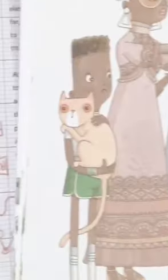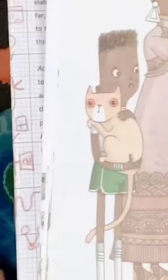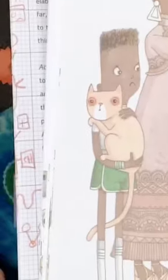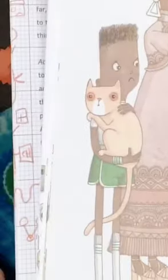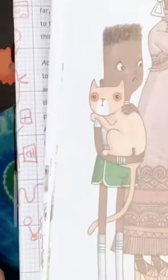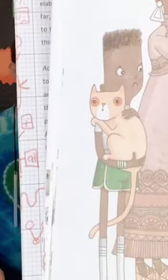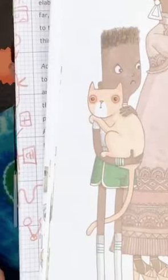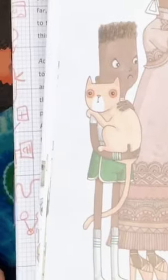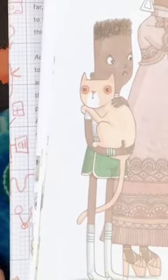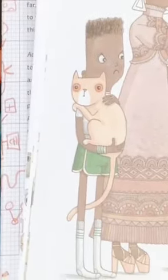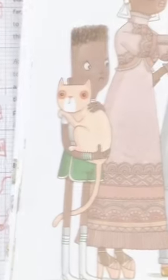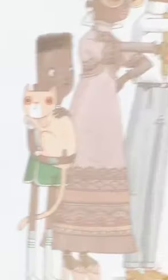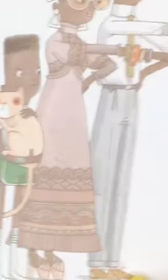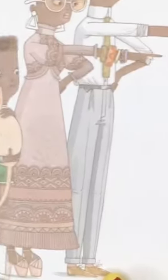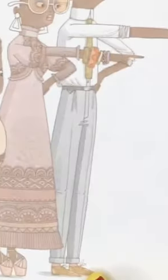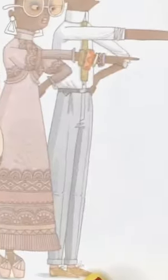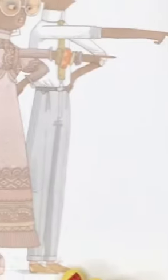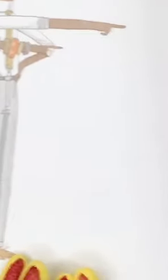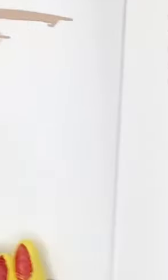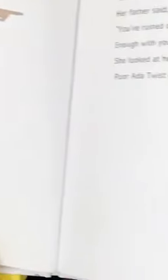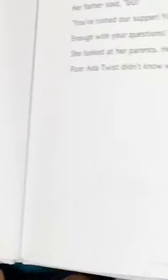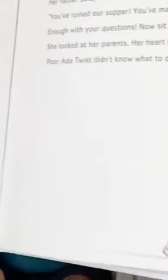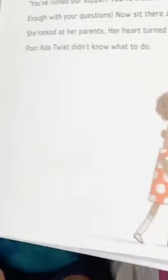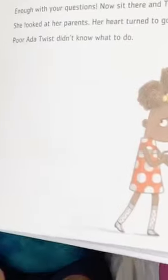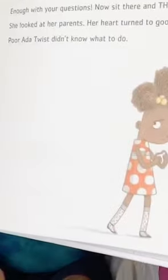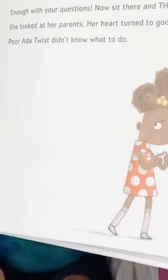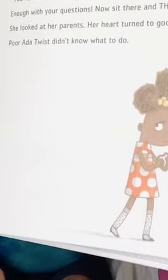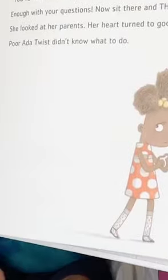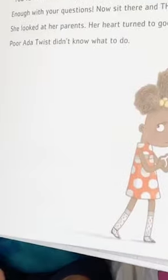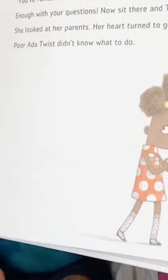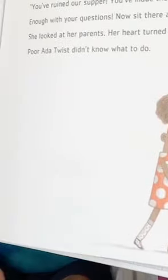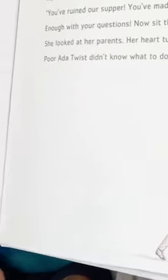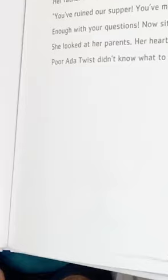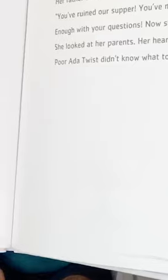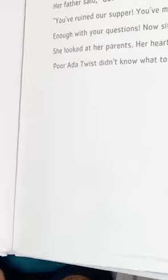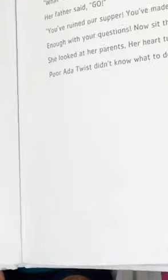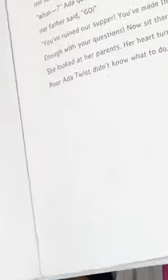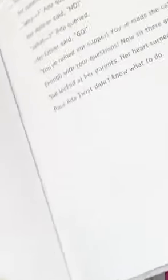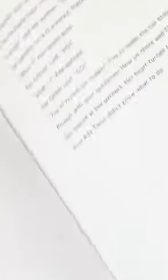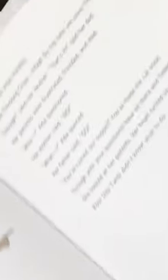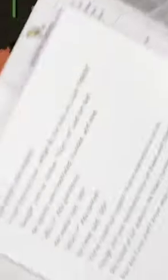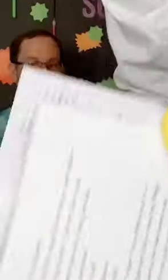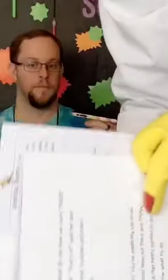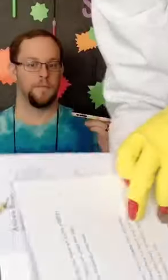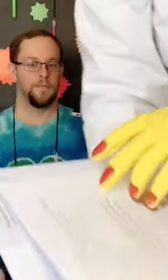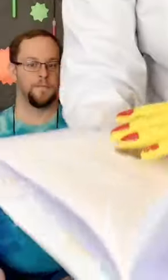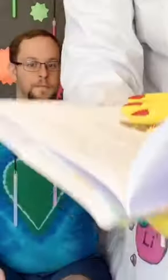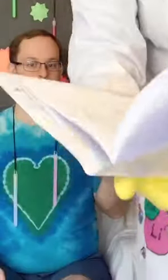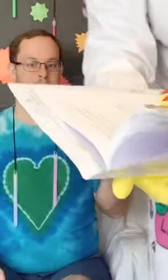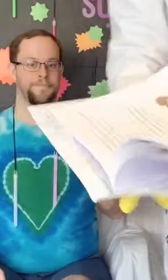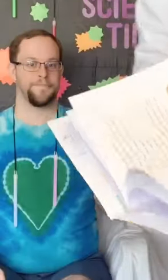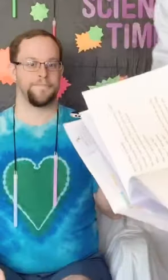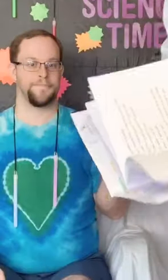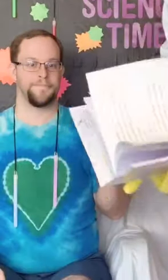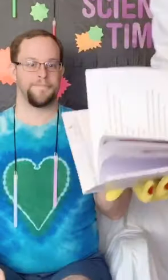They're very perturbed at Ada's actions. She was just trying to find an answer, but she caused a little bit of a mess.